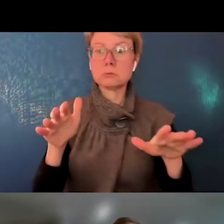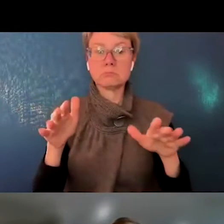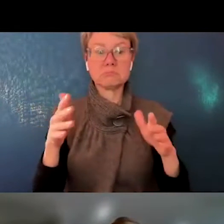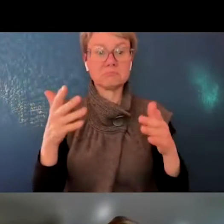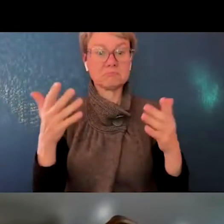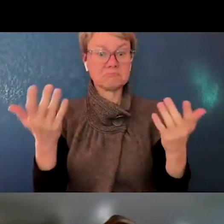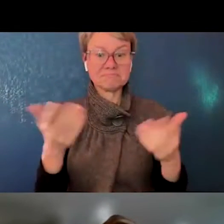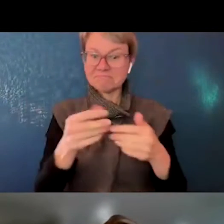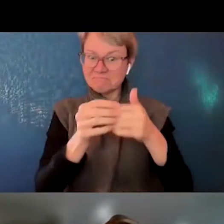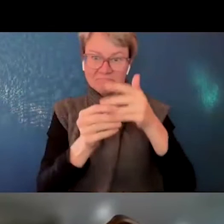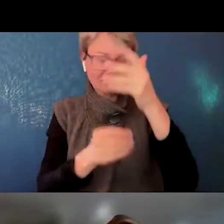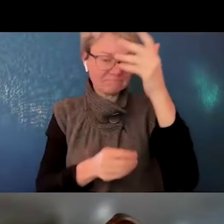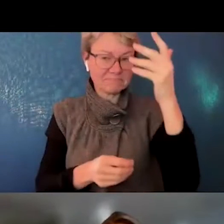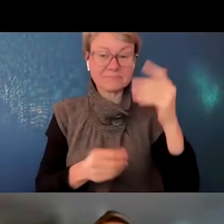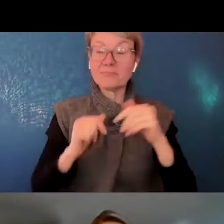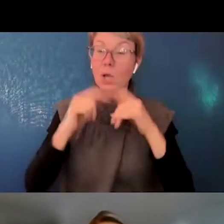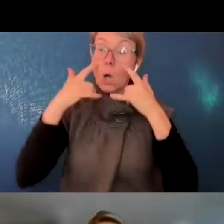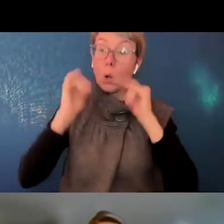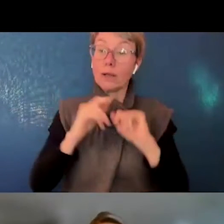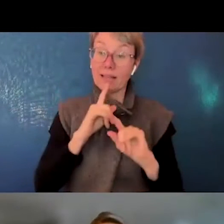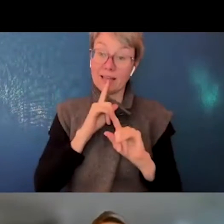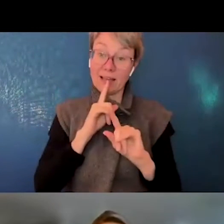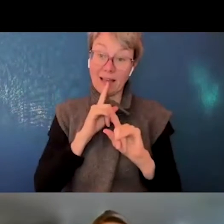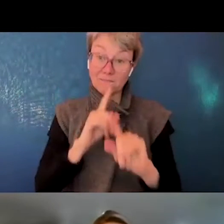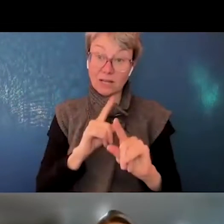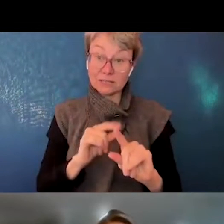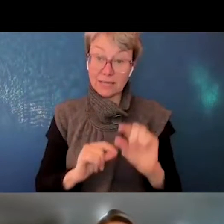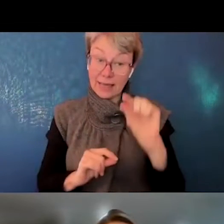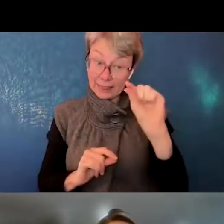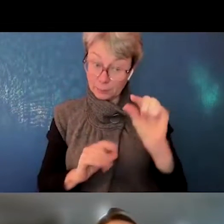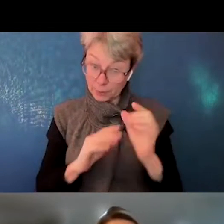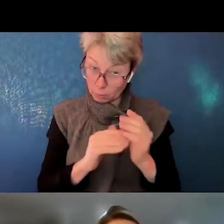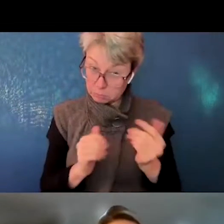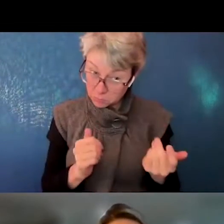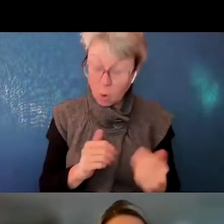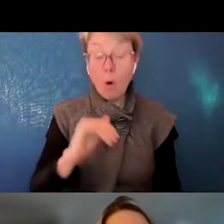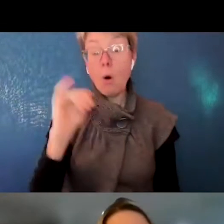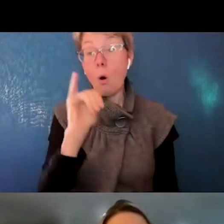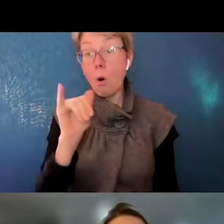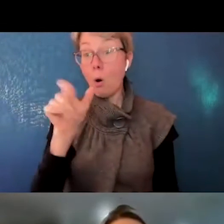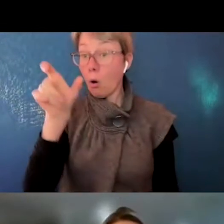our lawyers can give advice and assistance which is small help or if someone's funded by legal aid